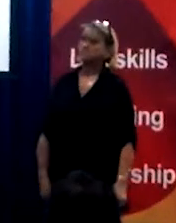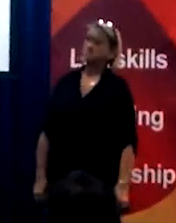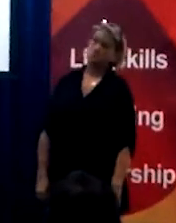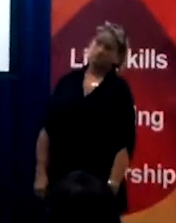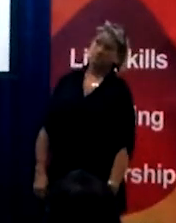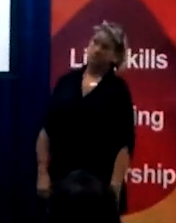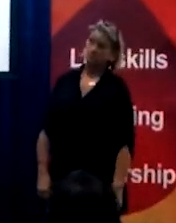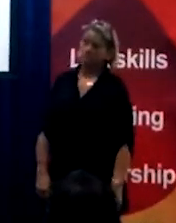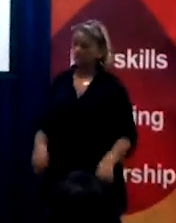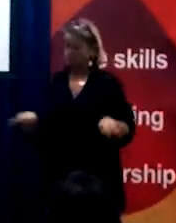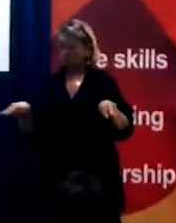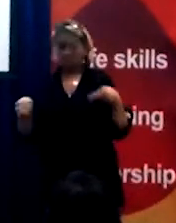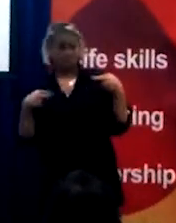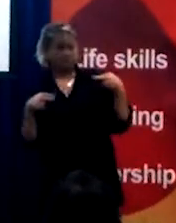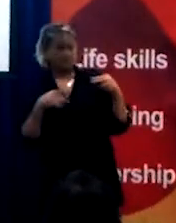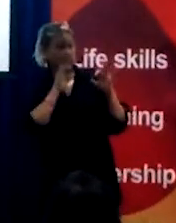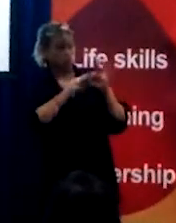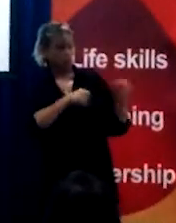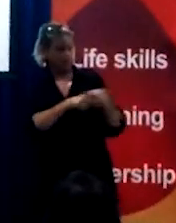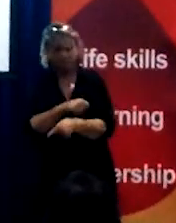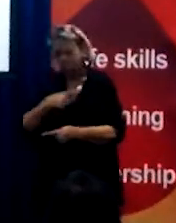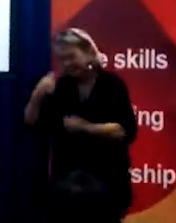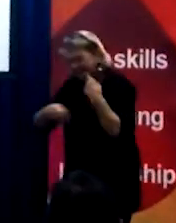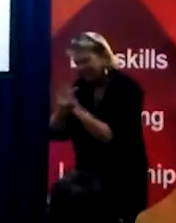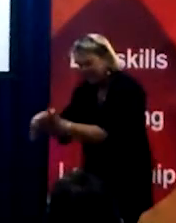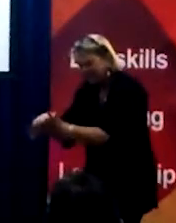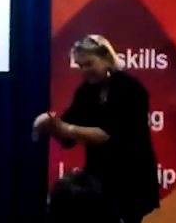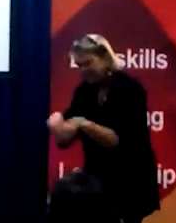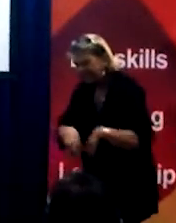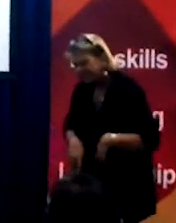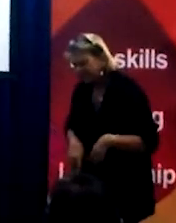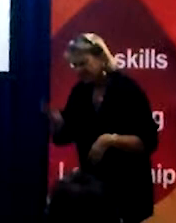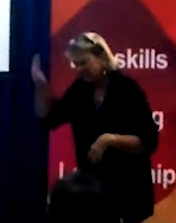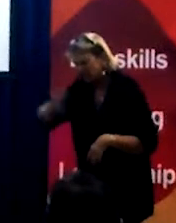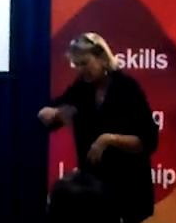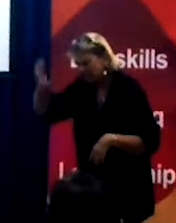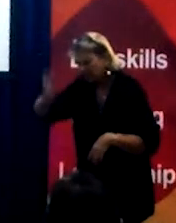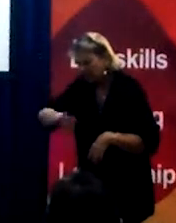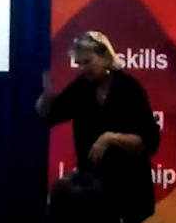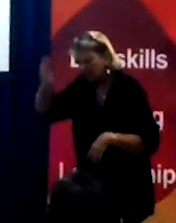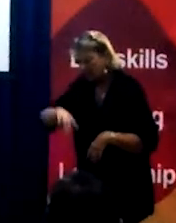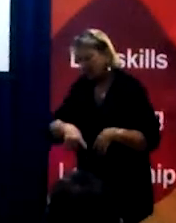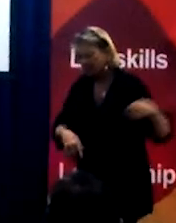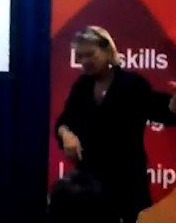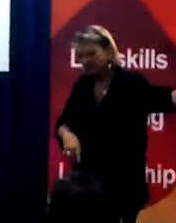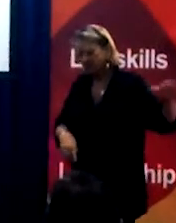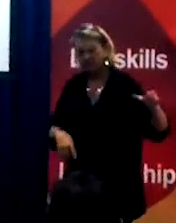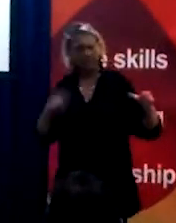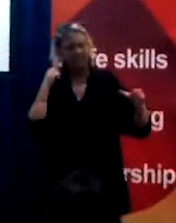Looked to the interpreter, they’ve explained it to the Deaf child. Blank face. The Deaf role model explains it to me.